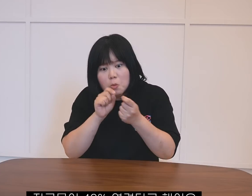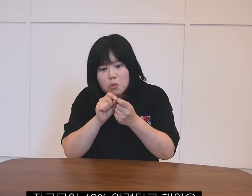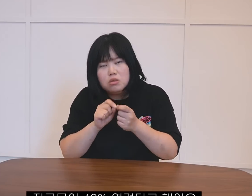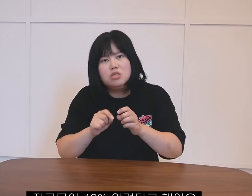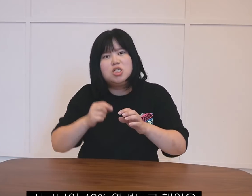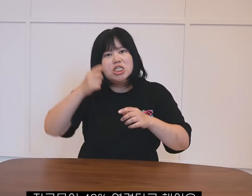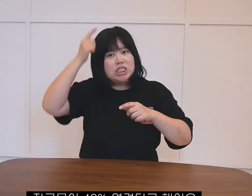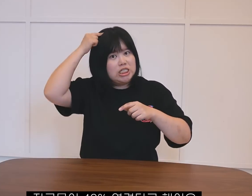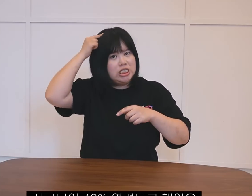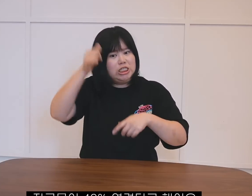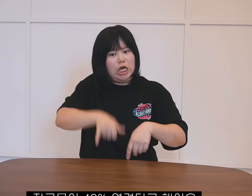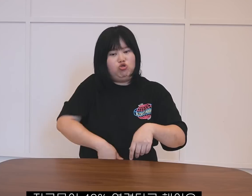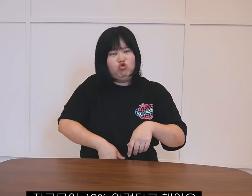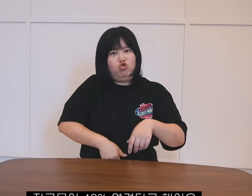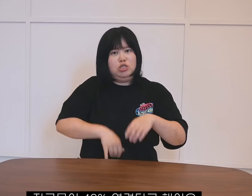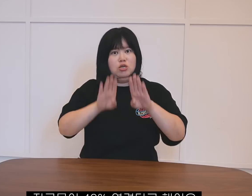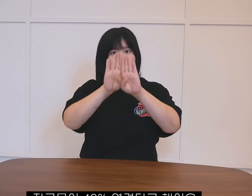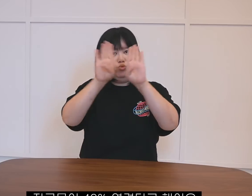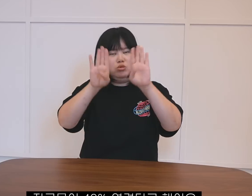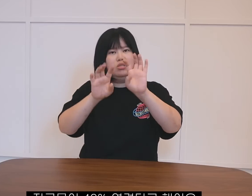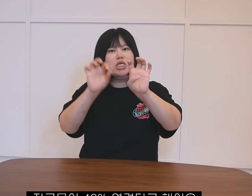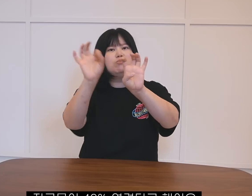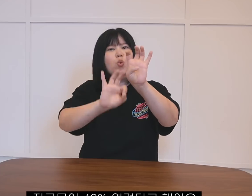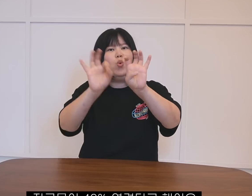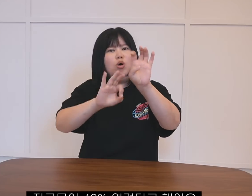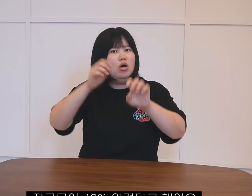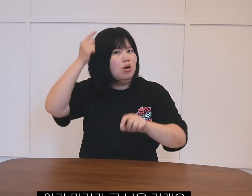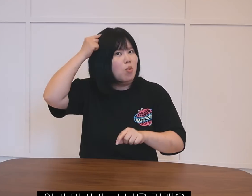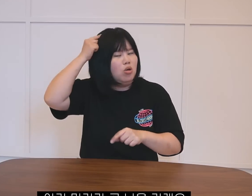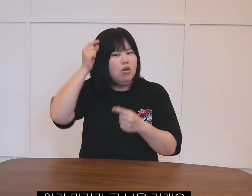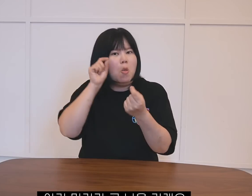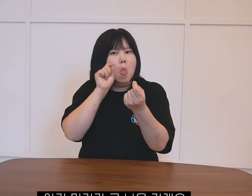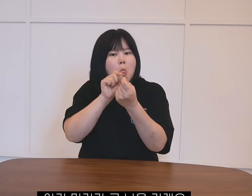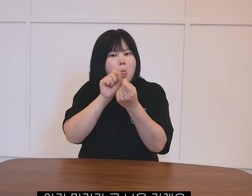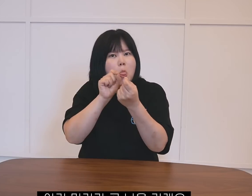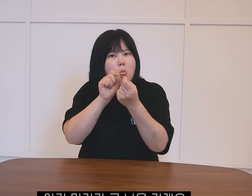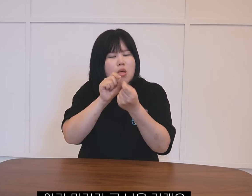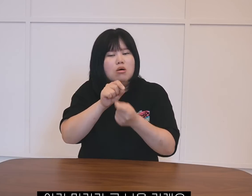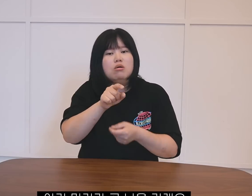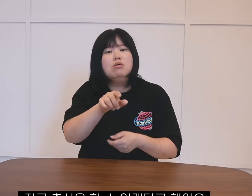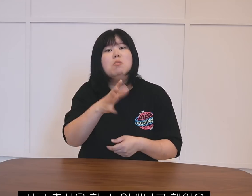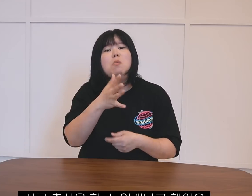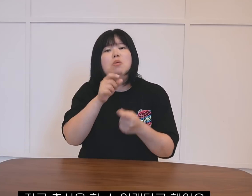and said the cervix was 40% open. Baby hair is coming soon.